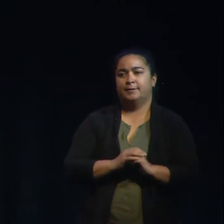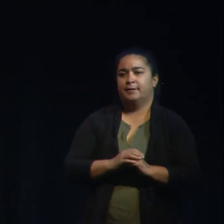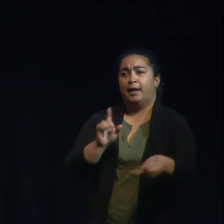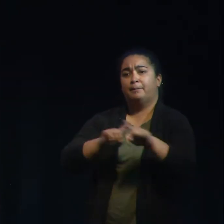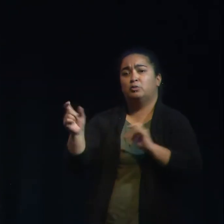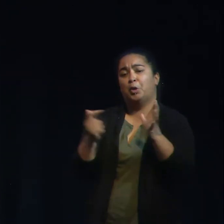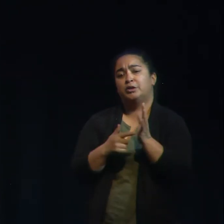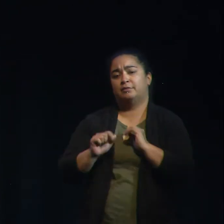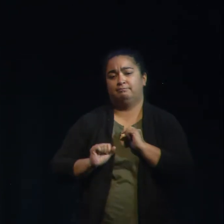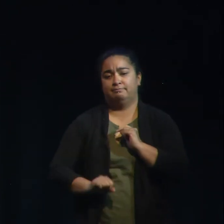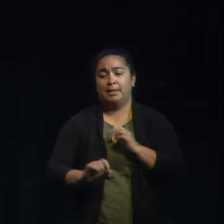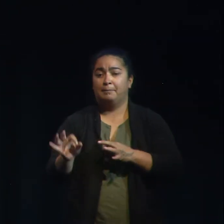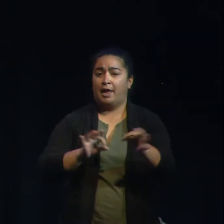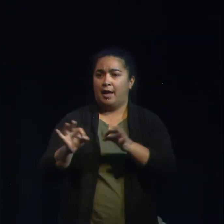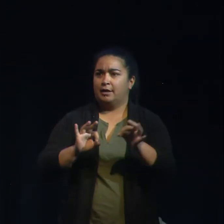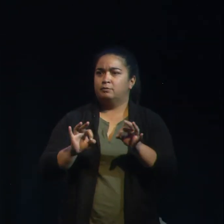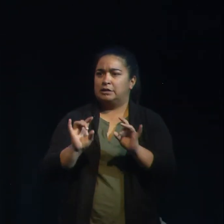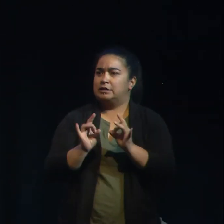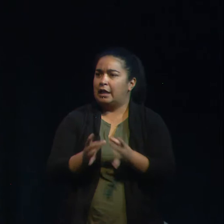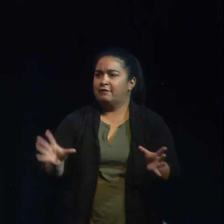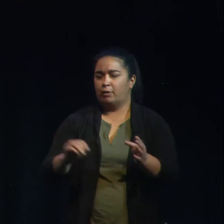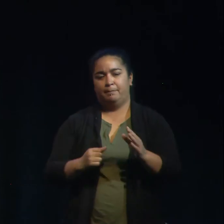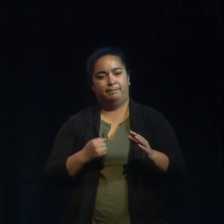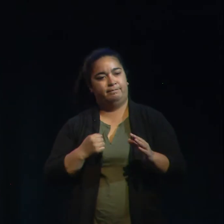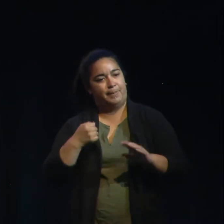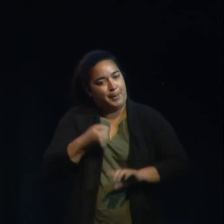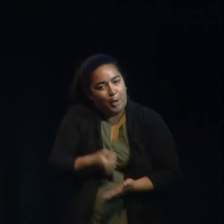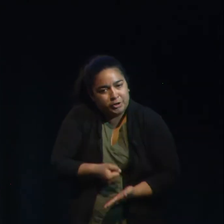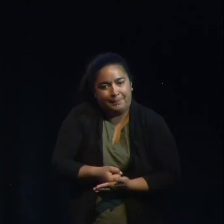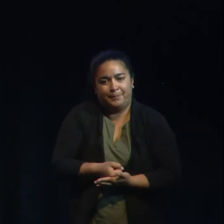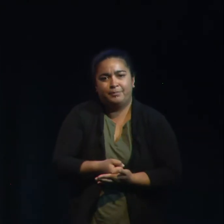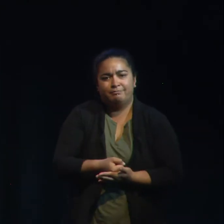roadmap has been a ground-up process - so we started with a blank sheet of paper, and